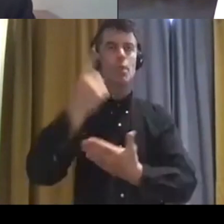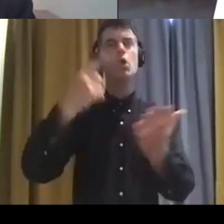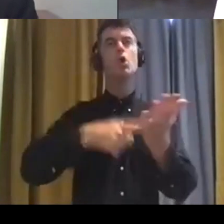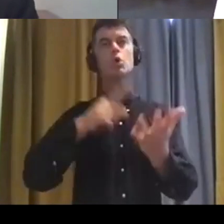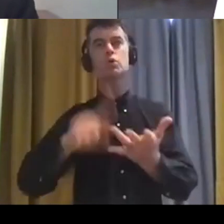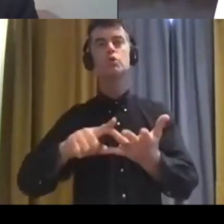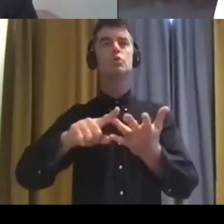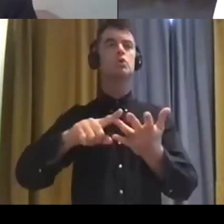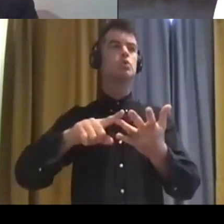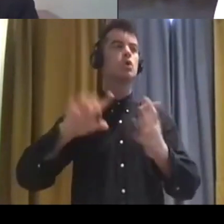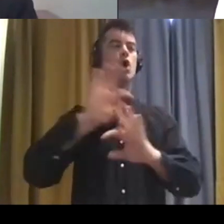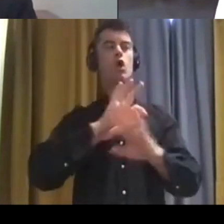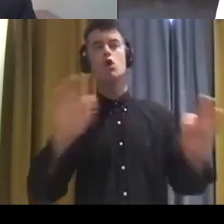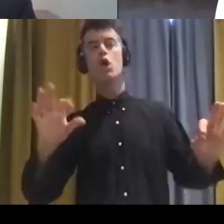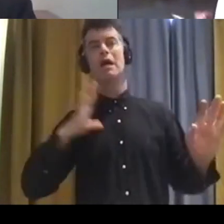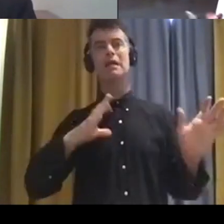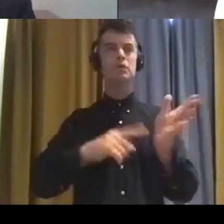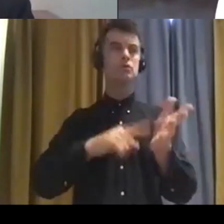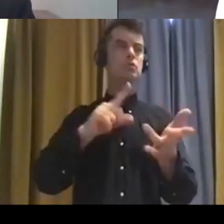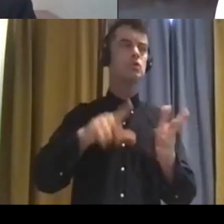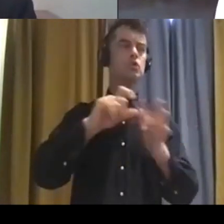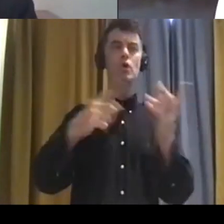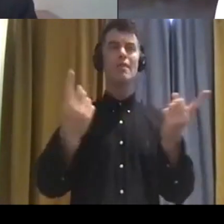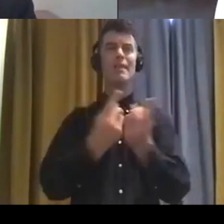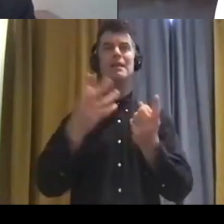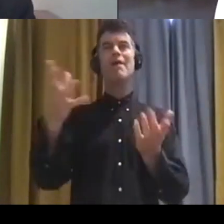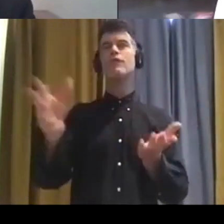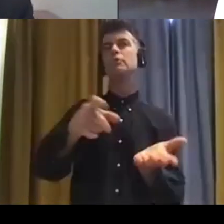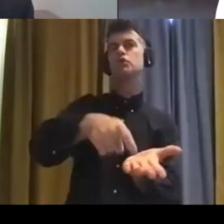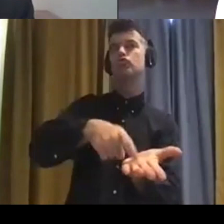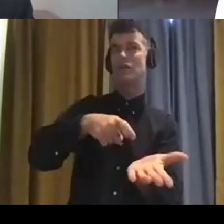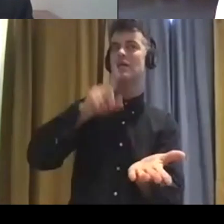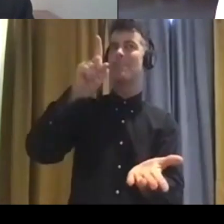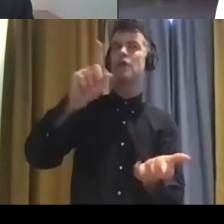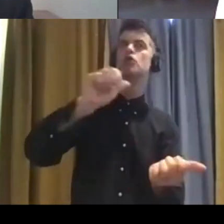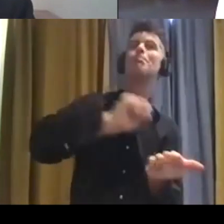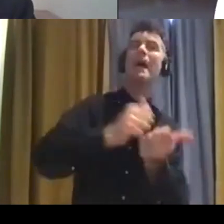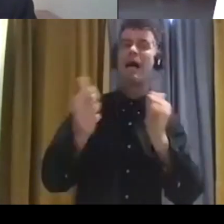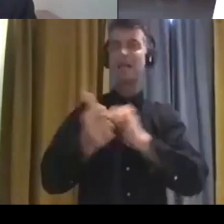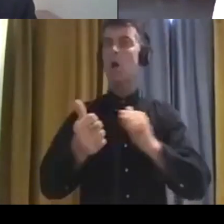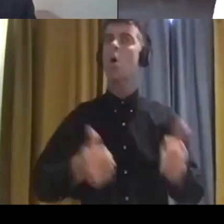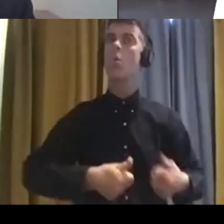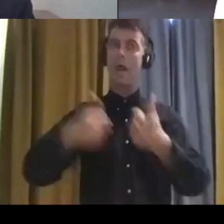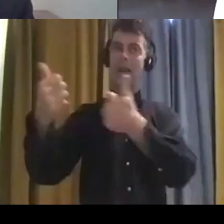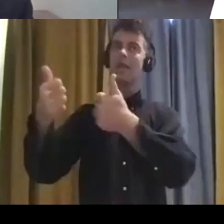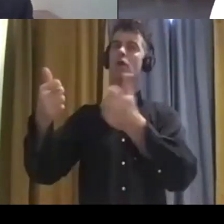not have to do things from scratch but but to partner really well, to to get product